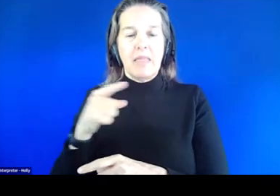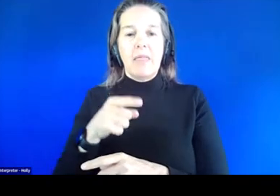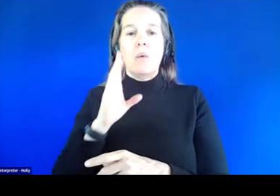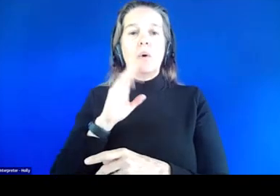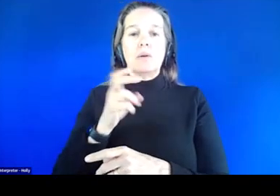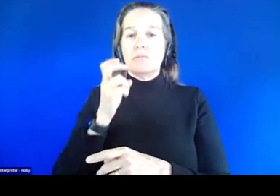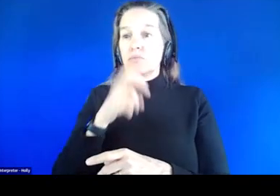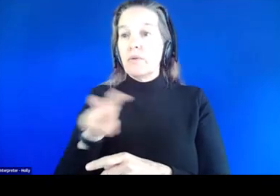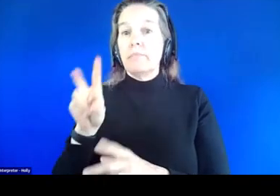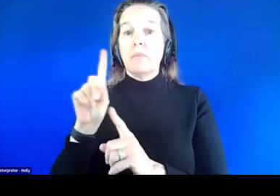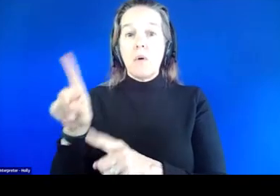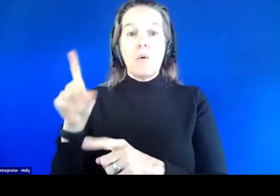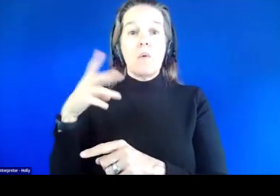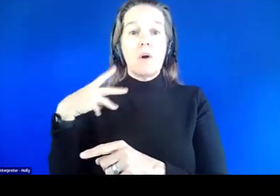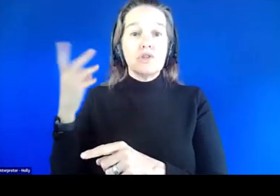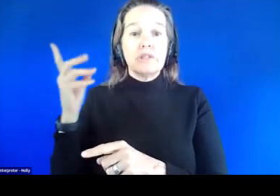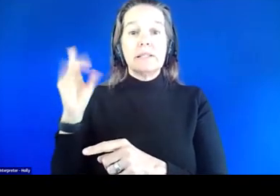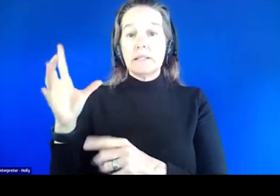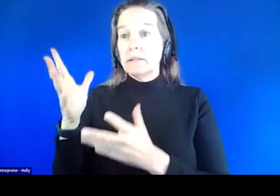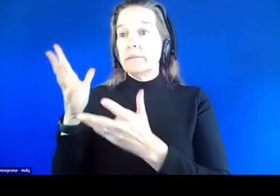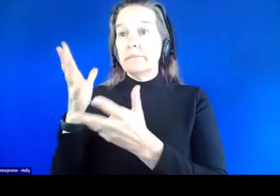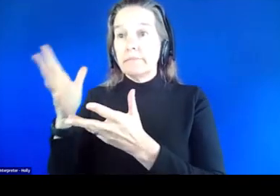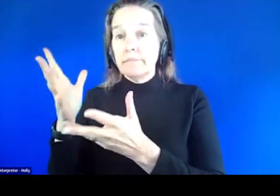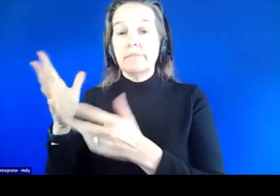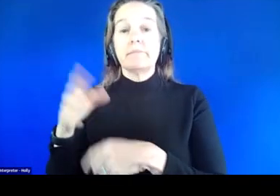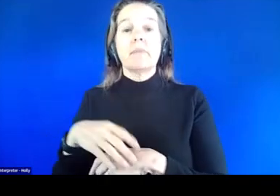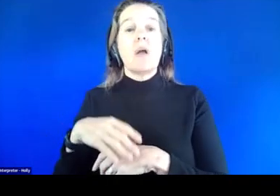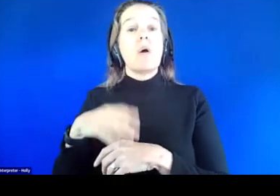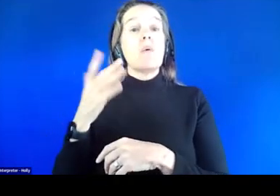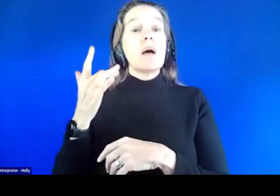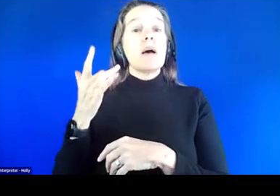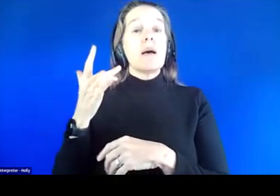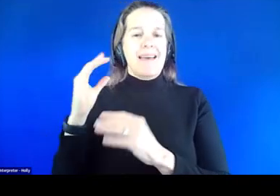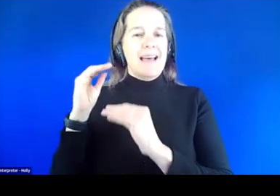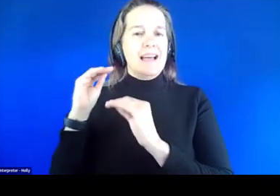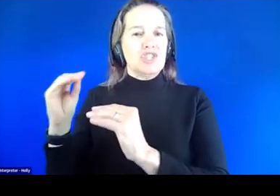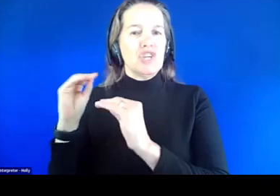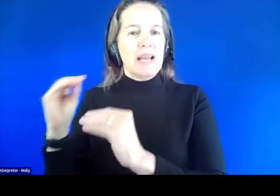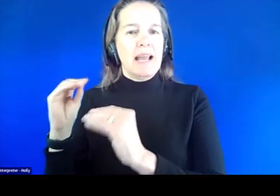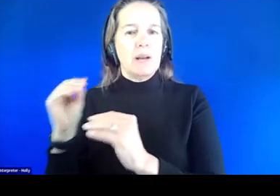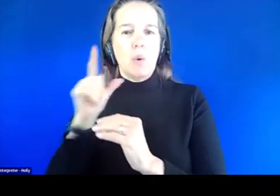to Washington, D.C., To educate policymakers about